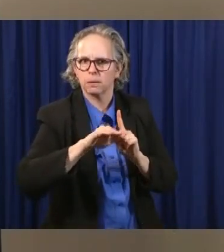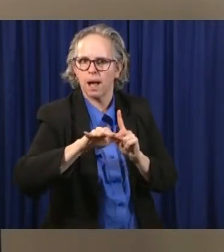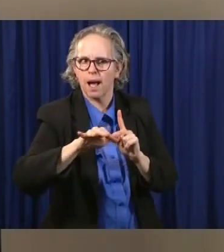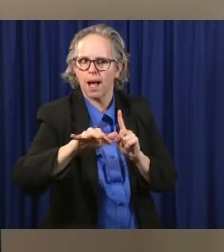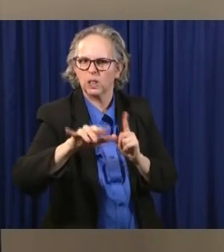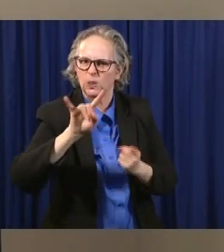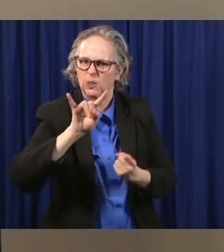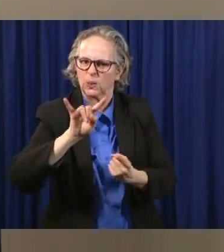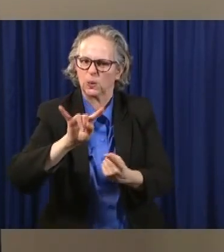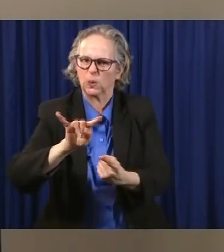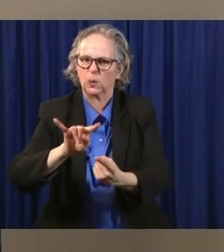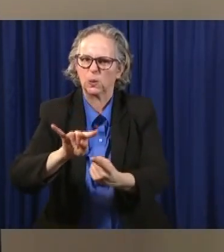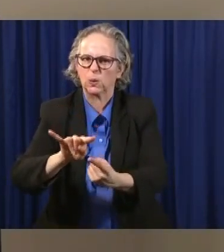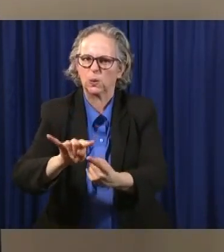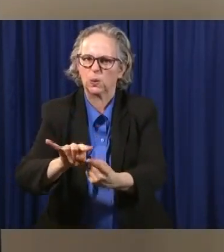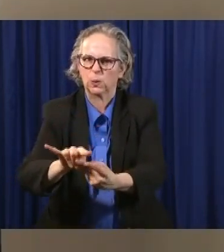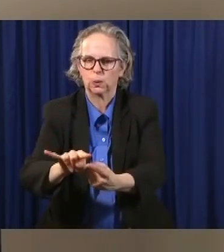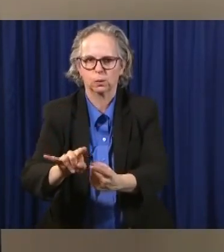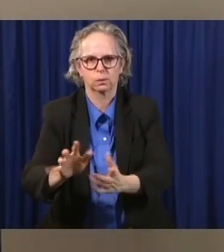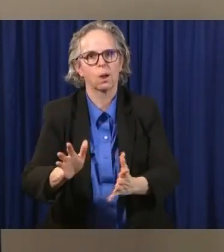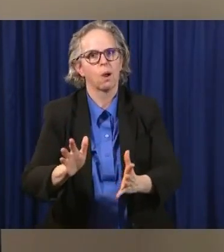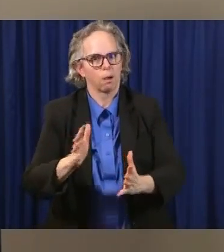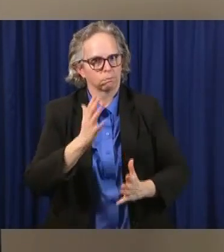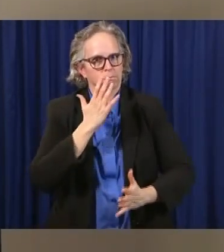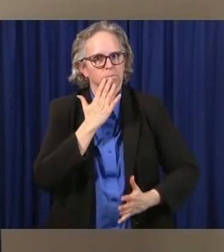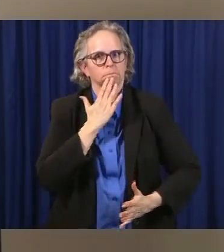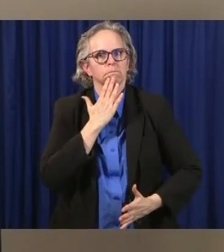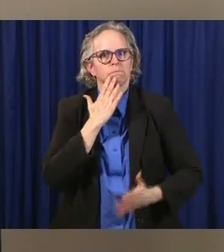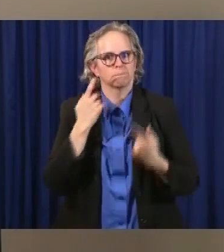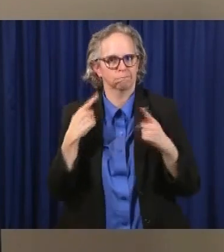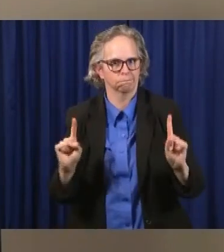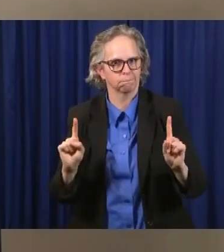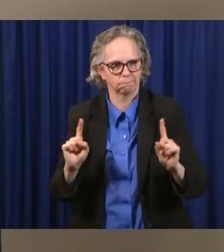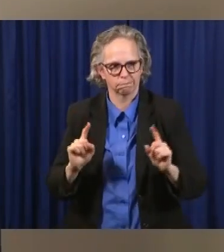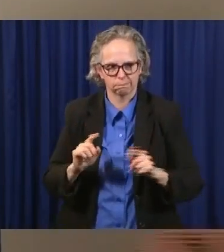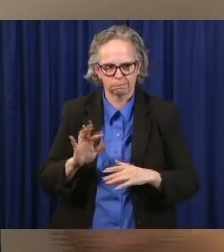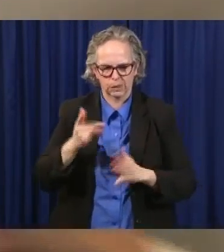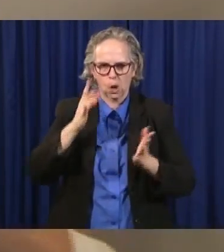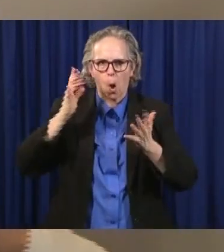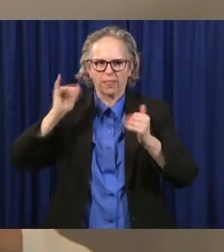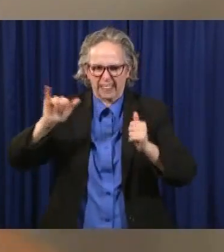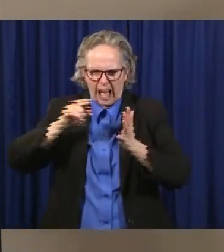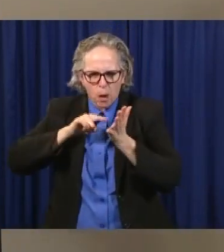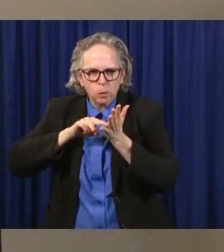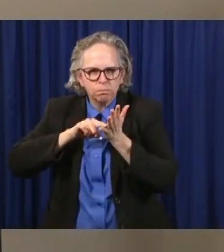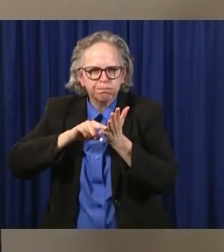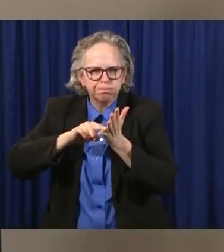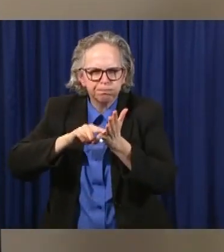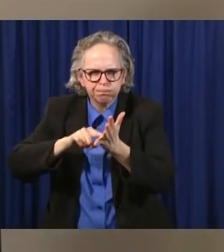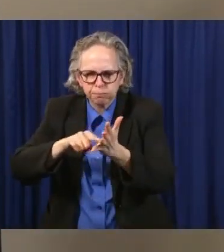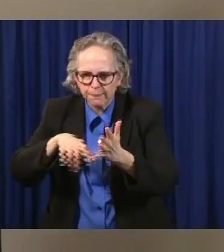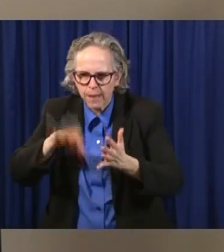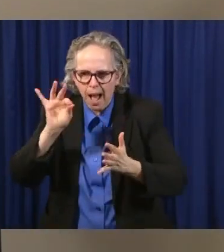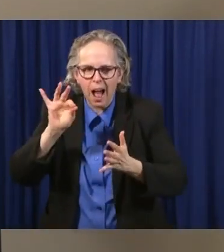THE NEXT # PEOPLE AND THE NEXT 4 PEOPLE BUT WE ARE TRYING TO KEEP THAT CHAIN OF TRANSMISSION AS SMALL AS BOBBLE.